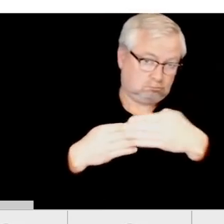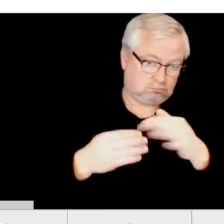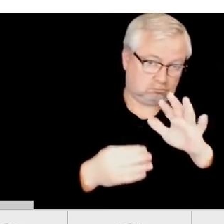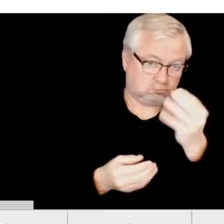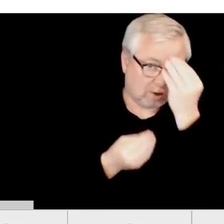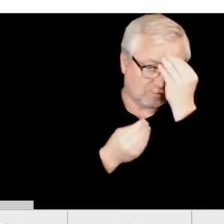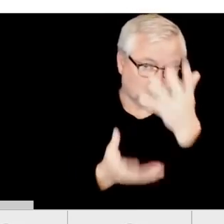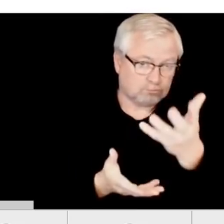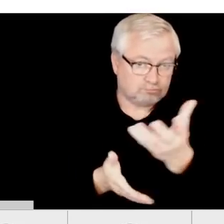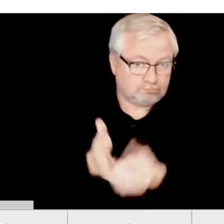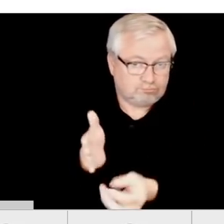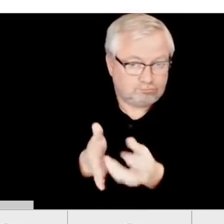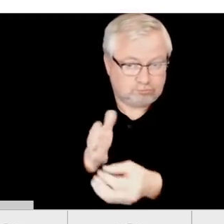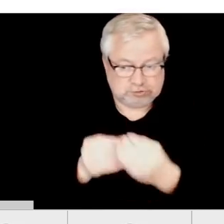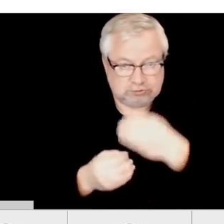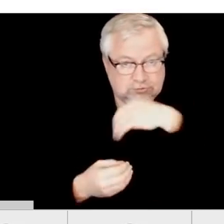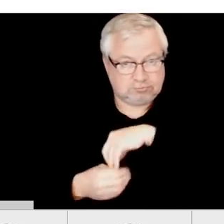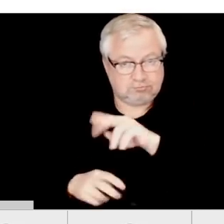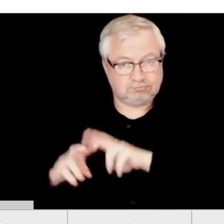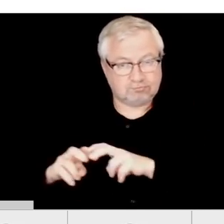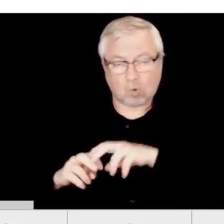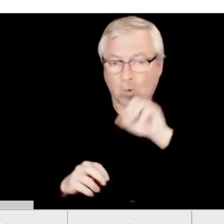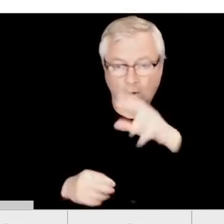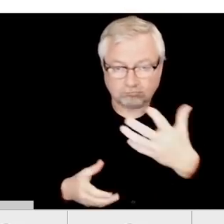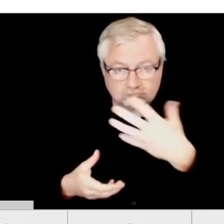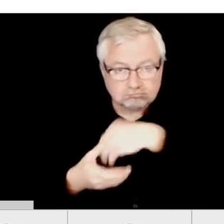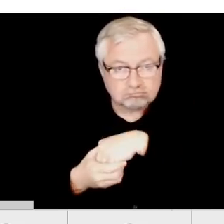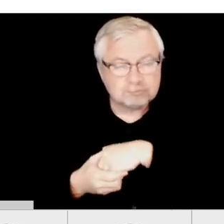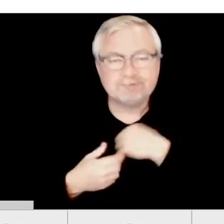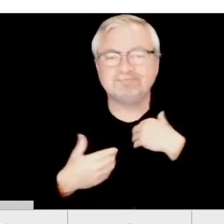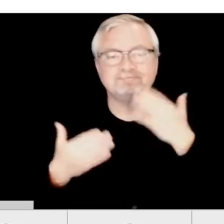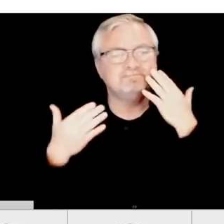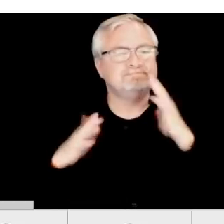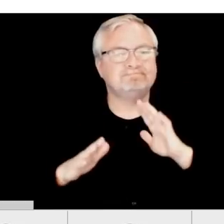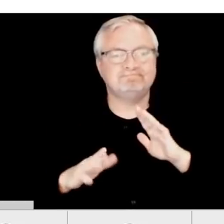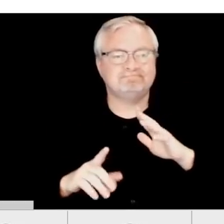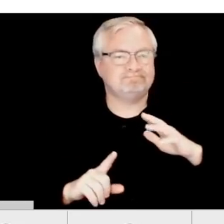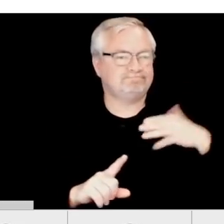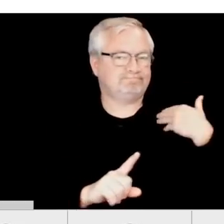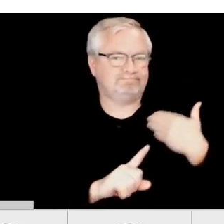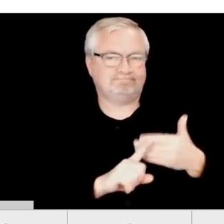So that just needs to play itself out in the literature and maybe also in practice.